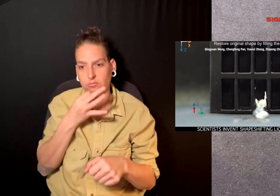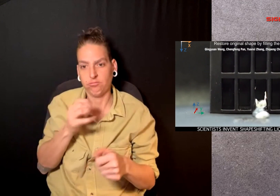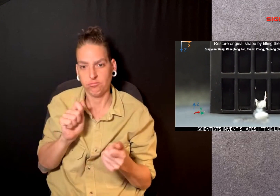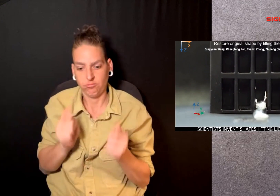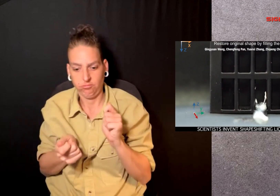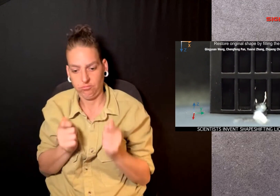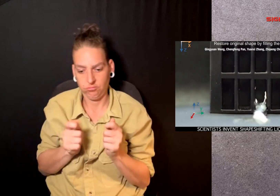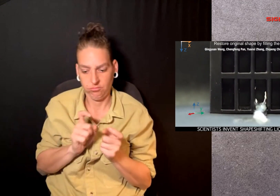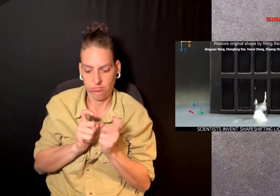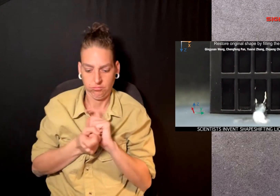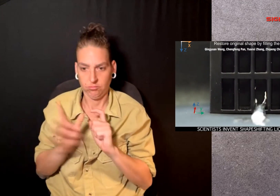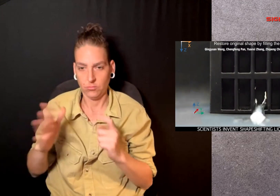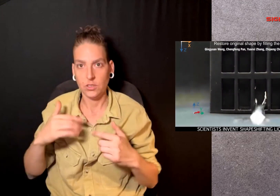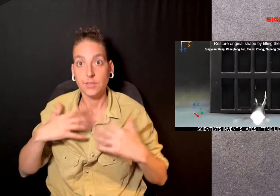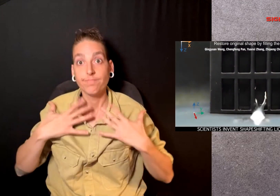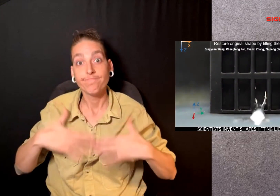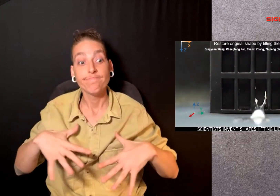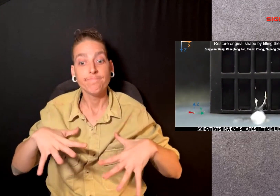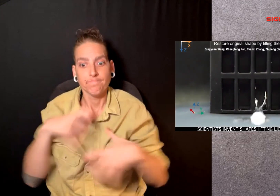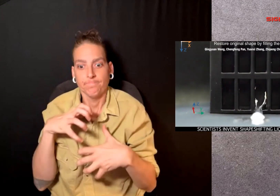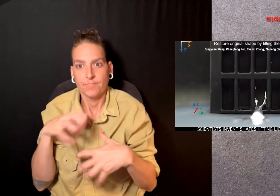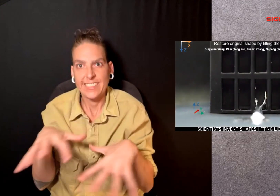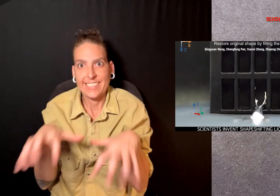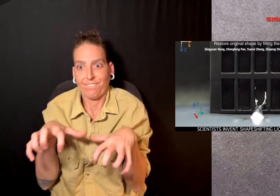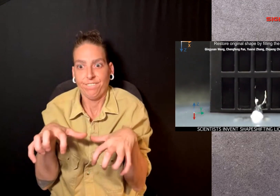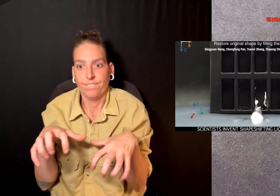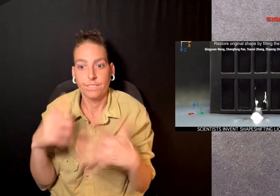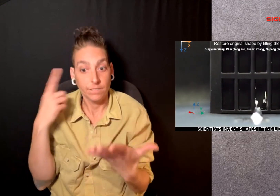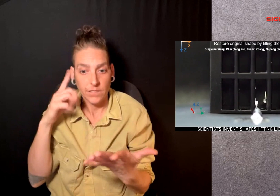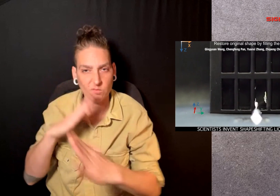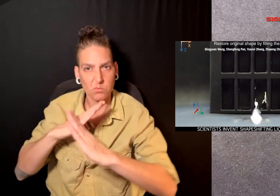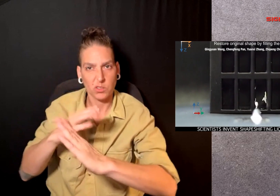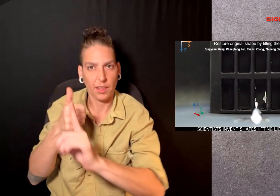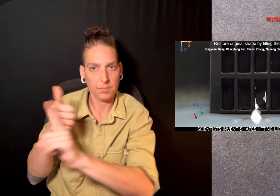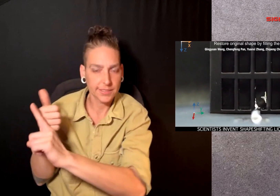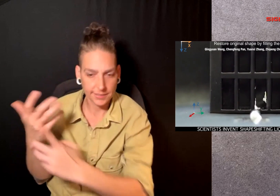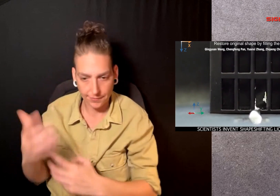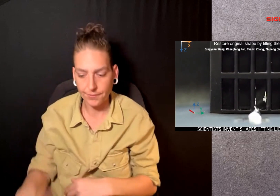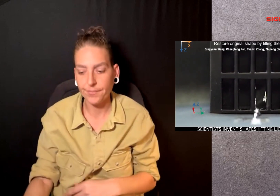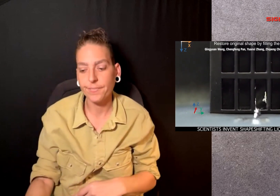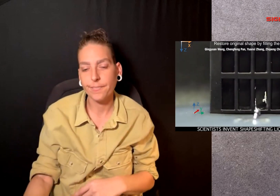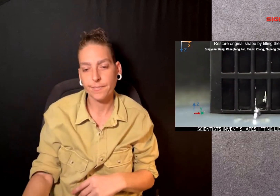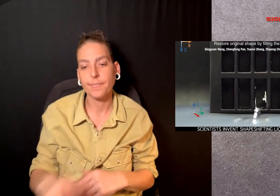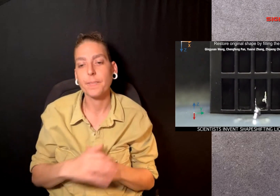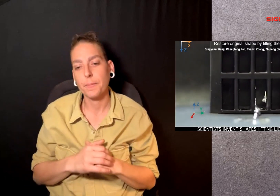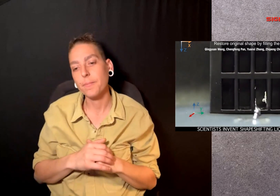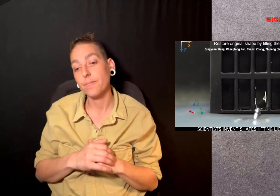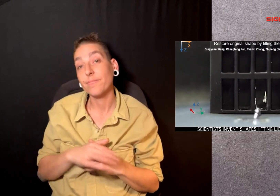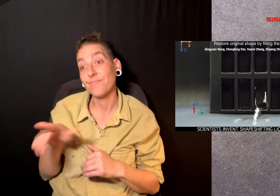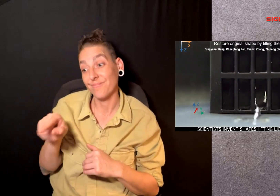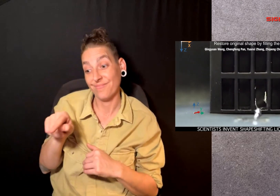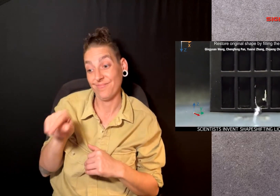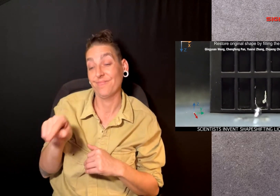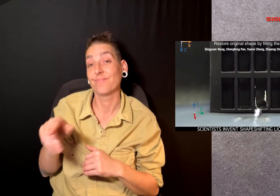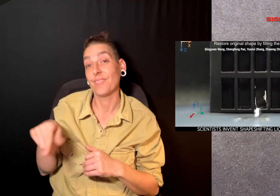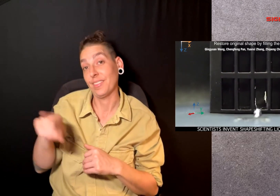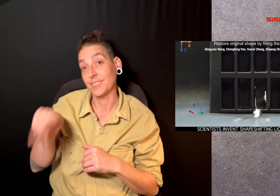which can alter their stiffness to protect themselves these robots are similar